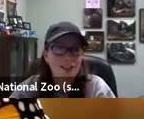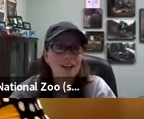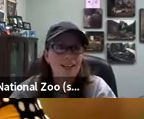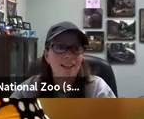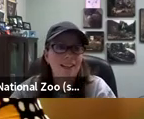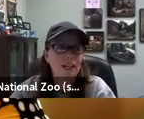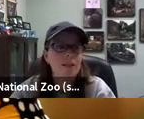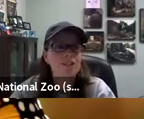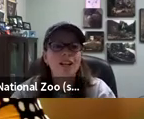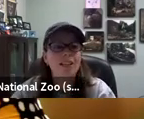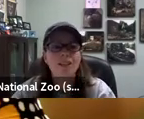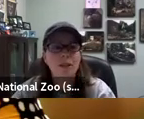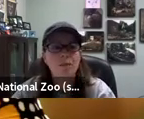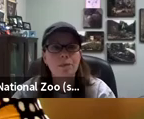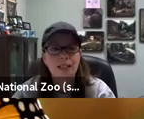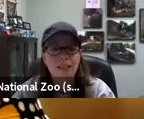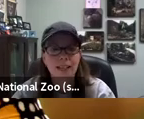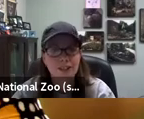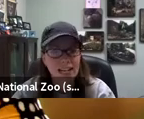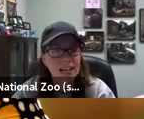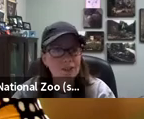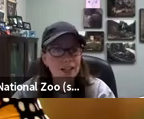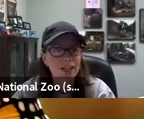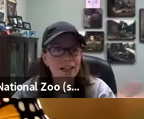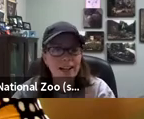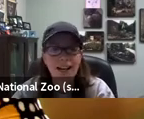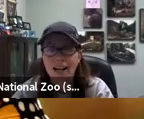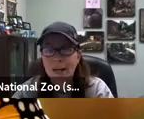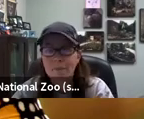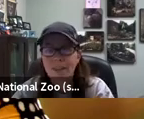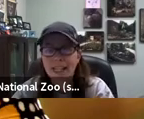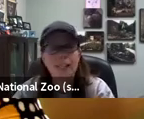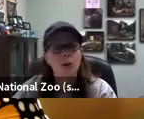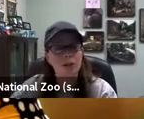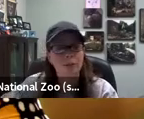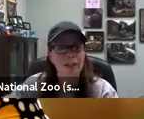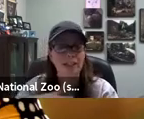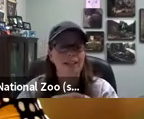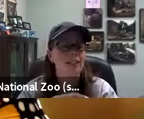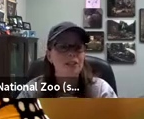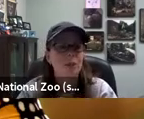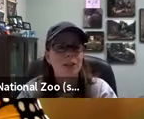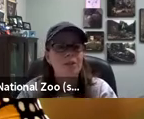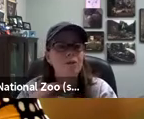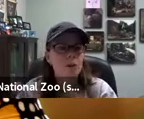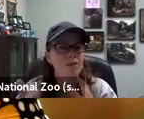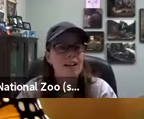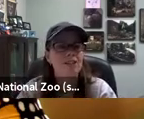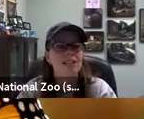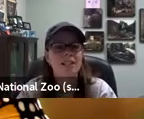know honeybees are not the only pollinators out there. Right in North America there's more